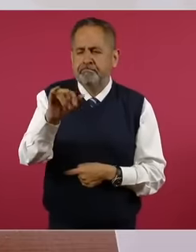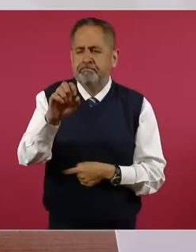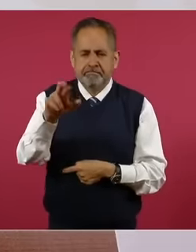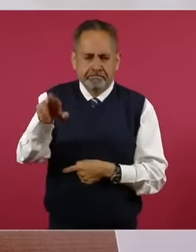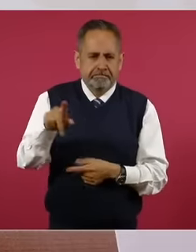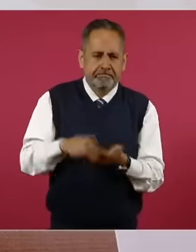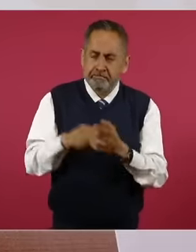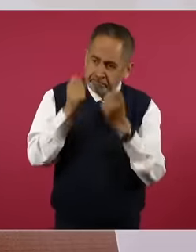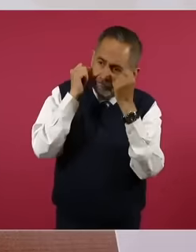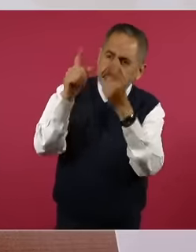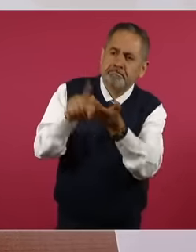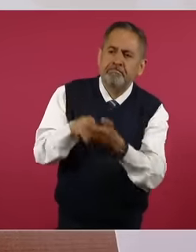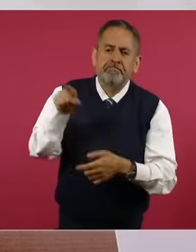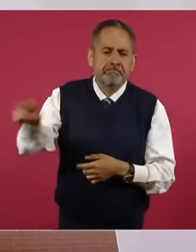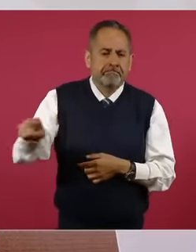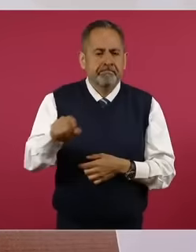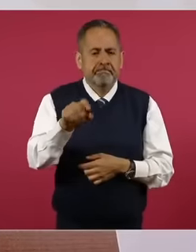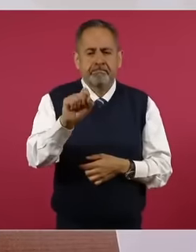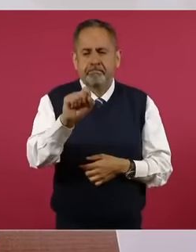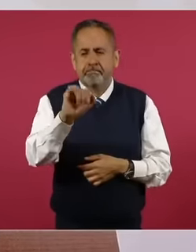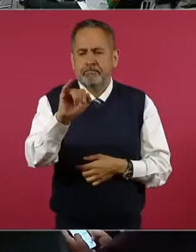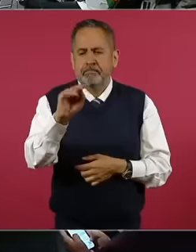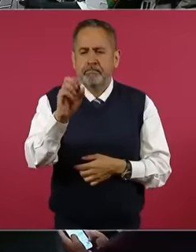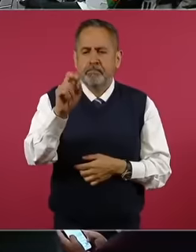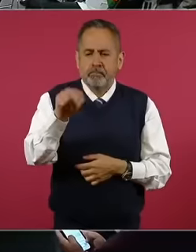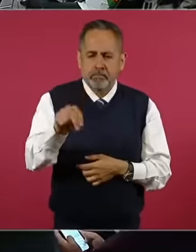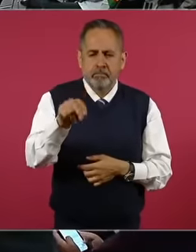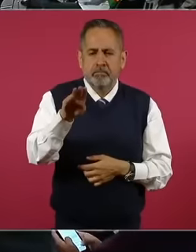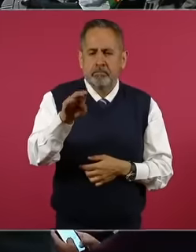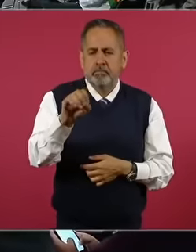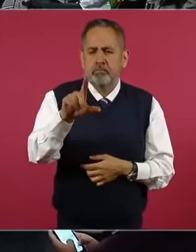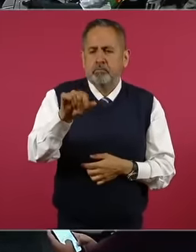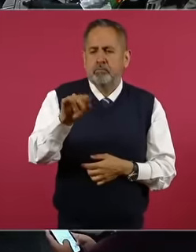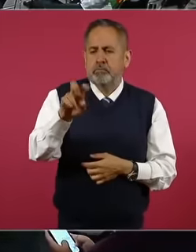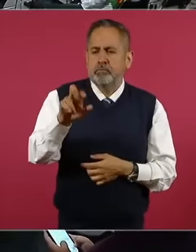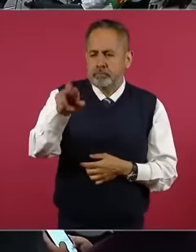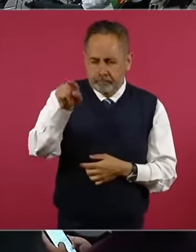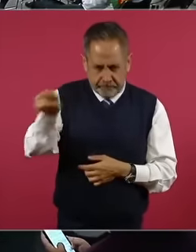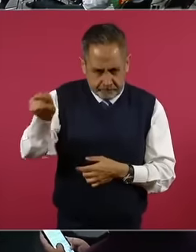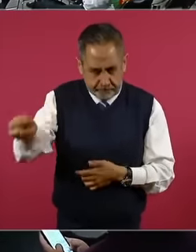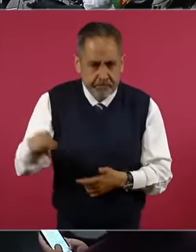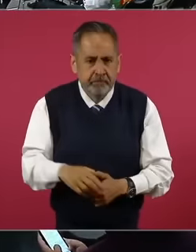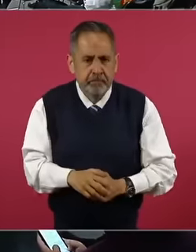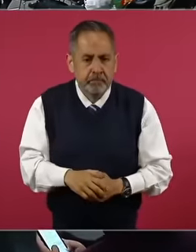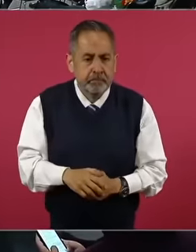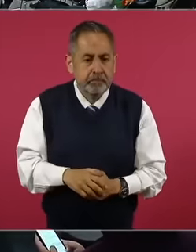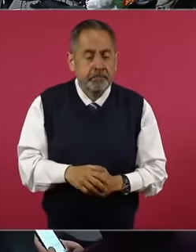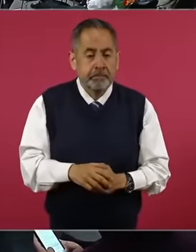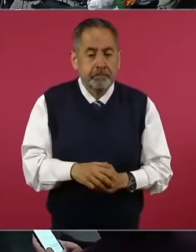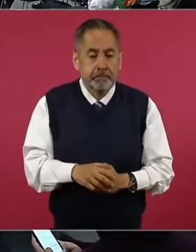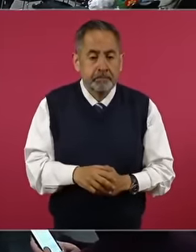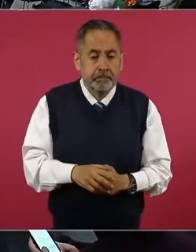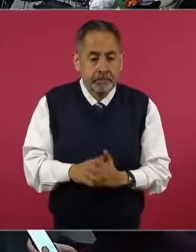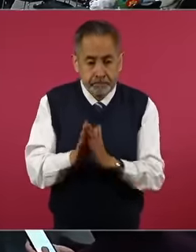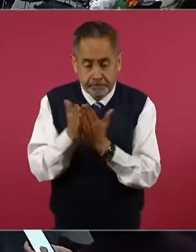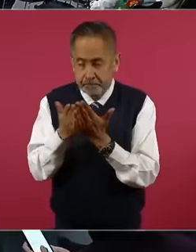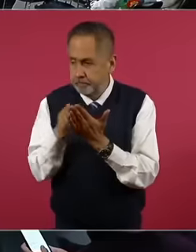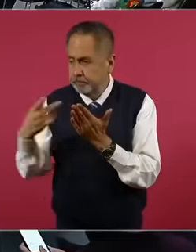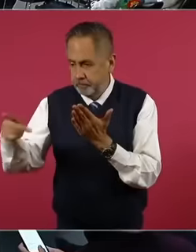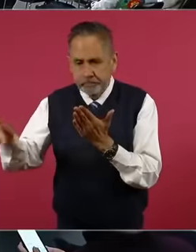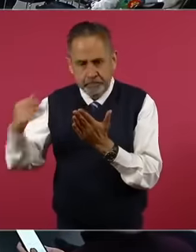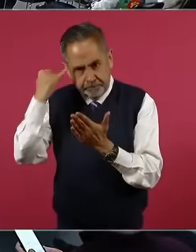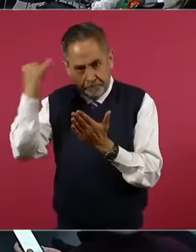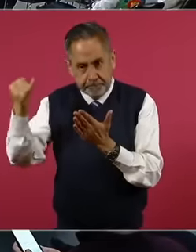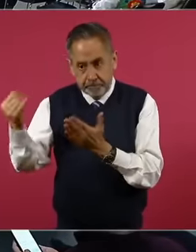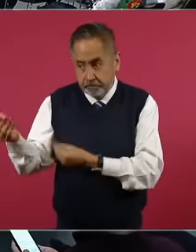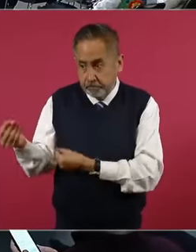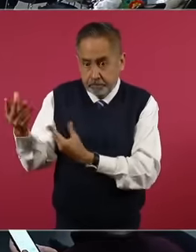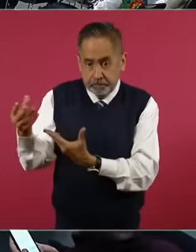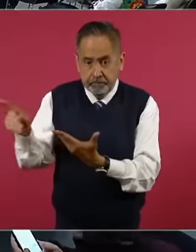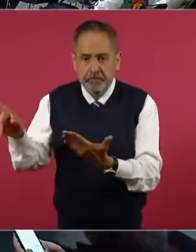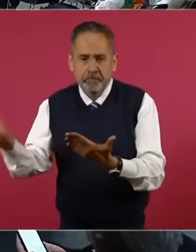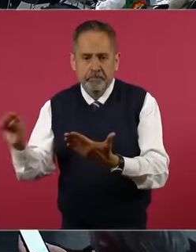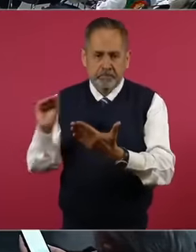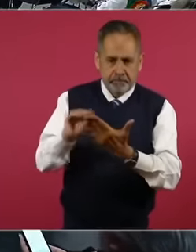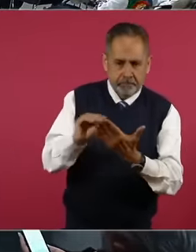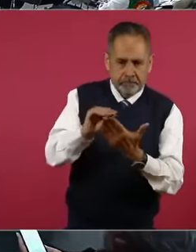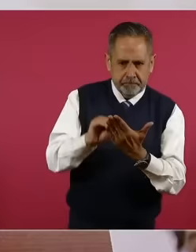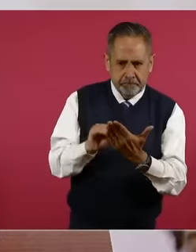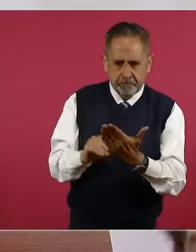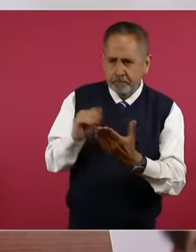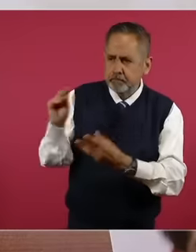Bolívar and there is a part. There is in the book a poem that he dedicates to Bolívar